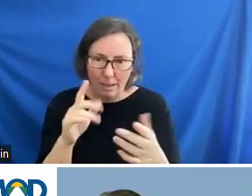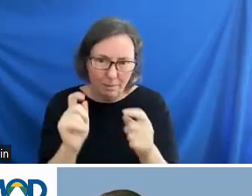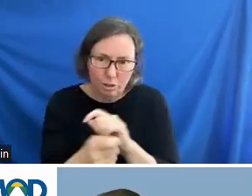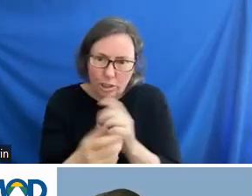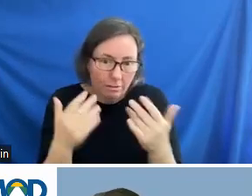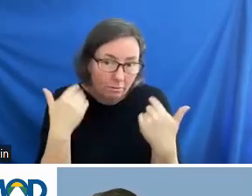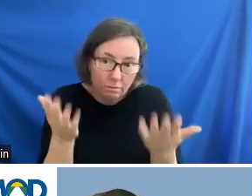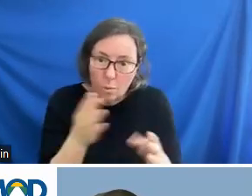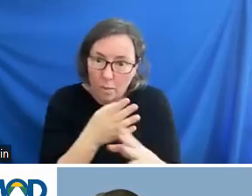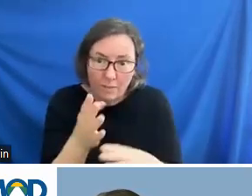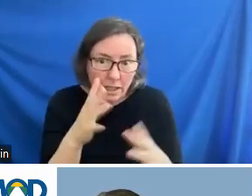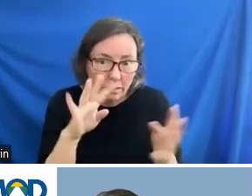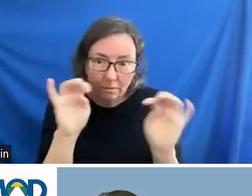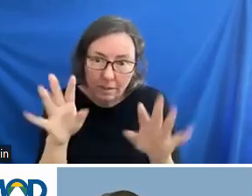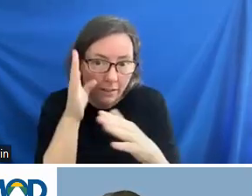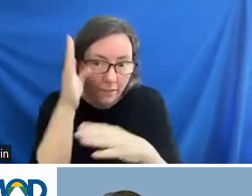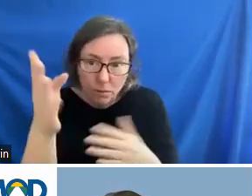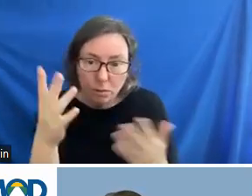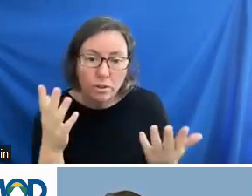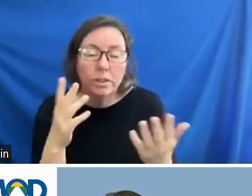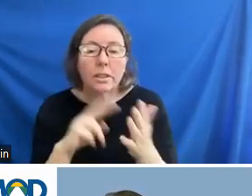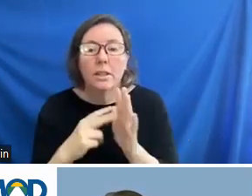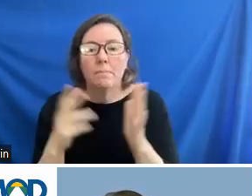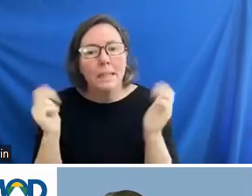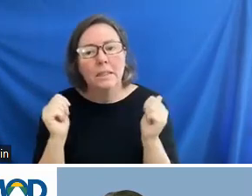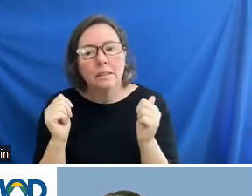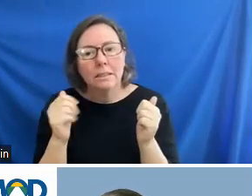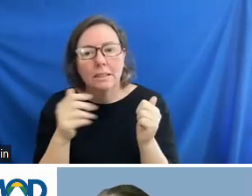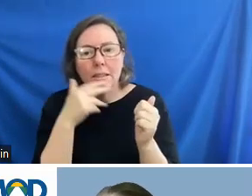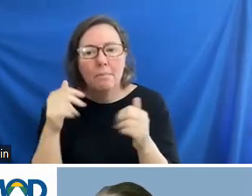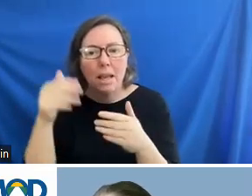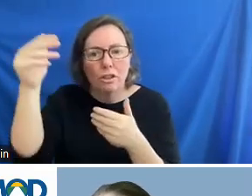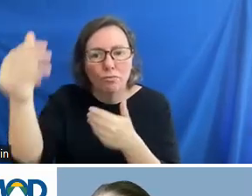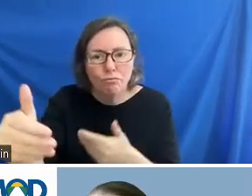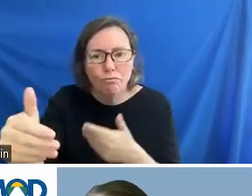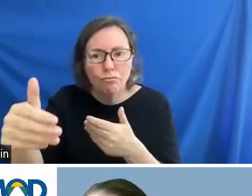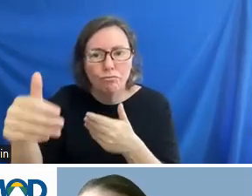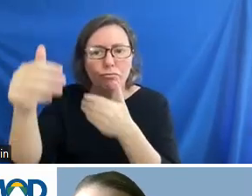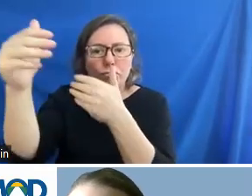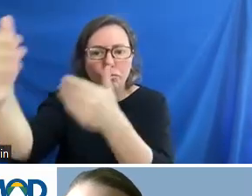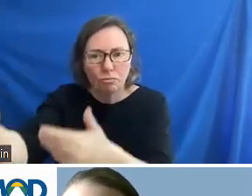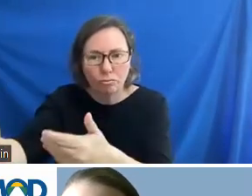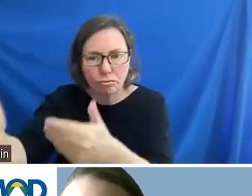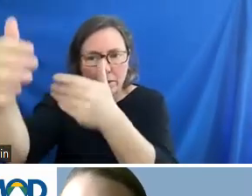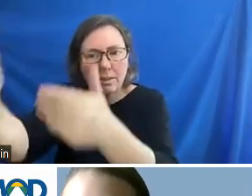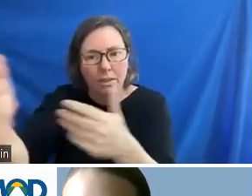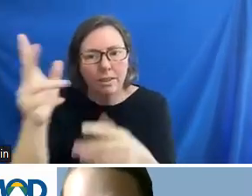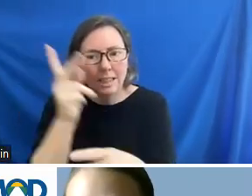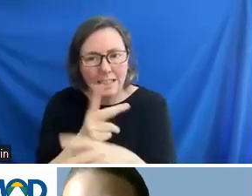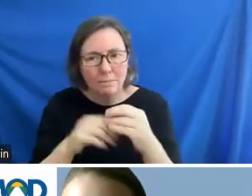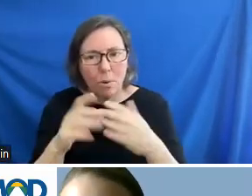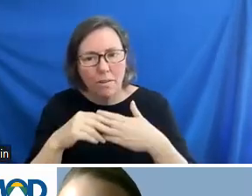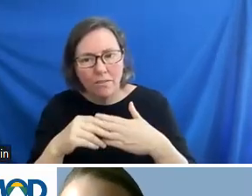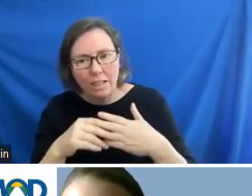And sort of backing ourselves into a corner and not maintaining flexibility to revise,